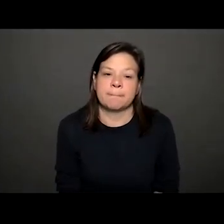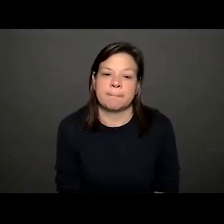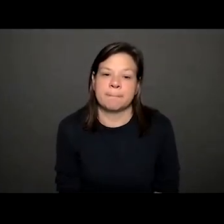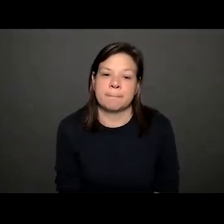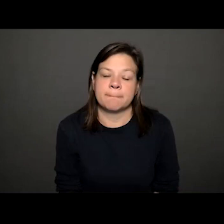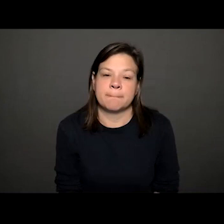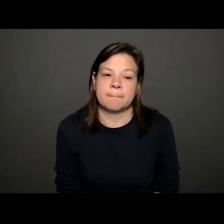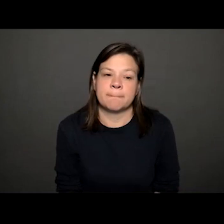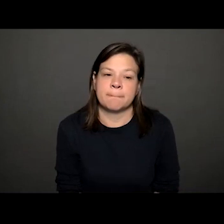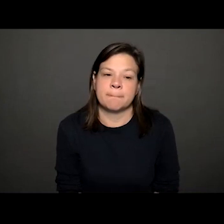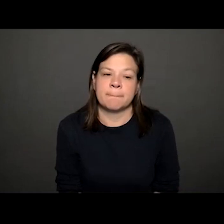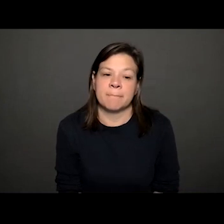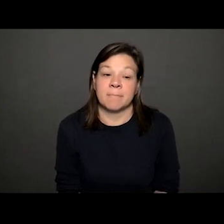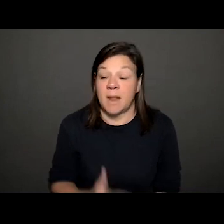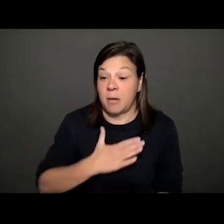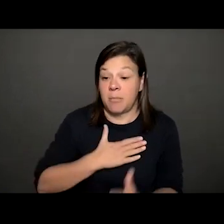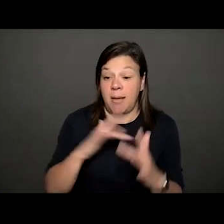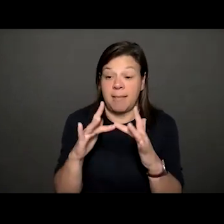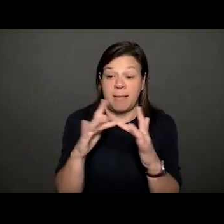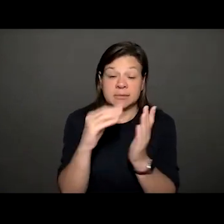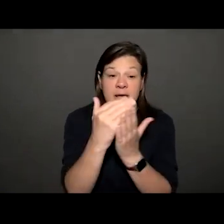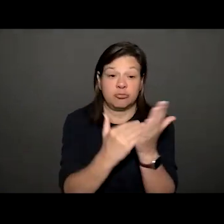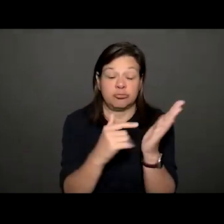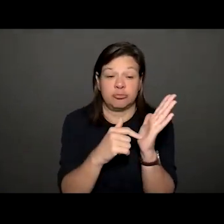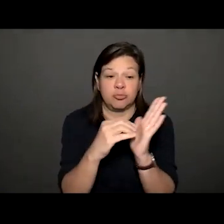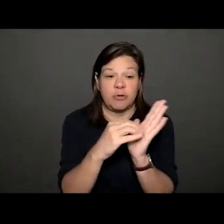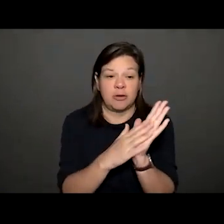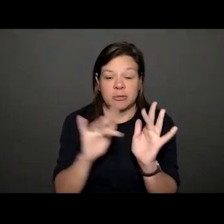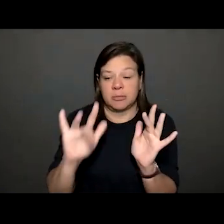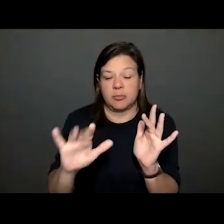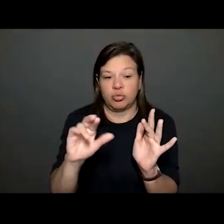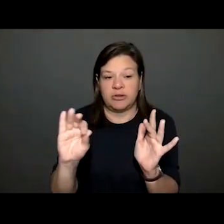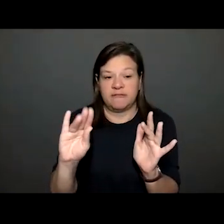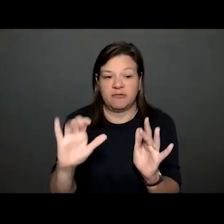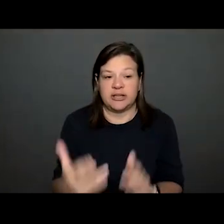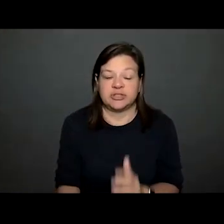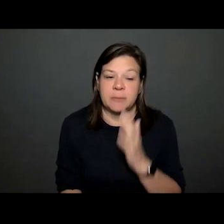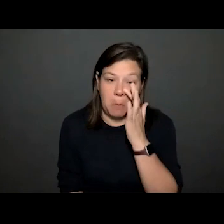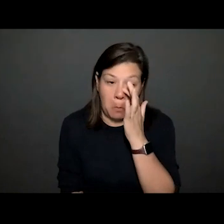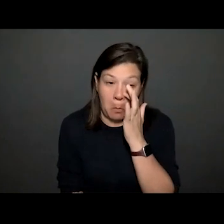ALL RIGHT, SO IT'S COOL HERE IS YOU CAN SEE I VISITED